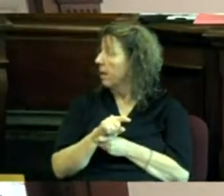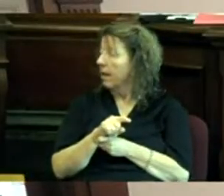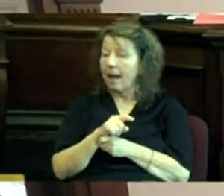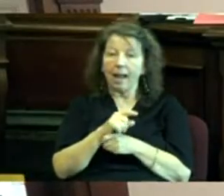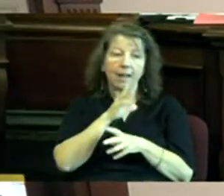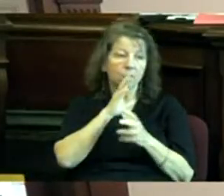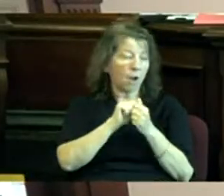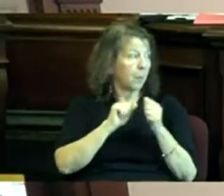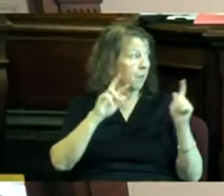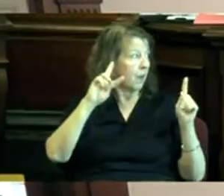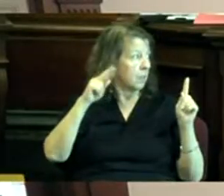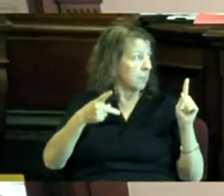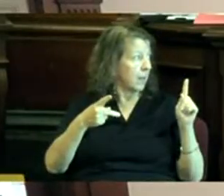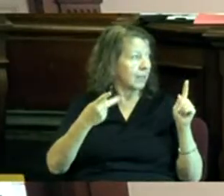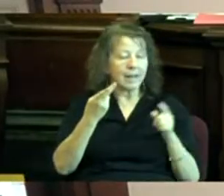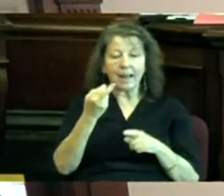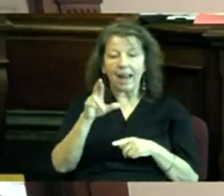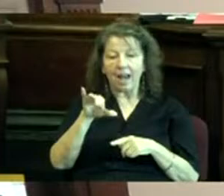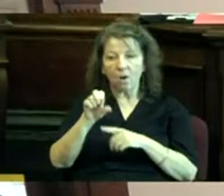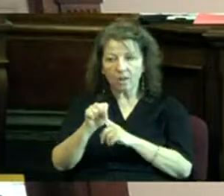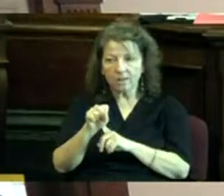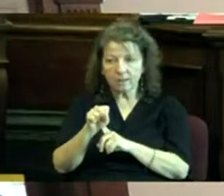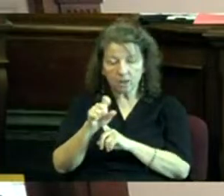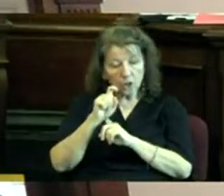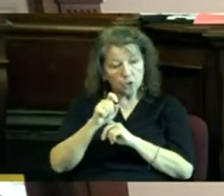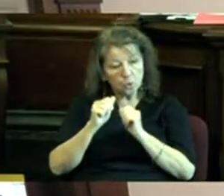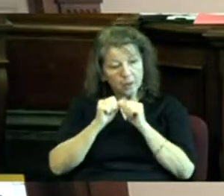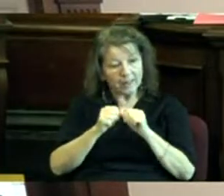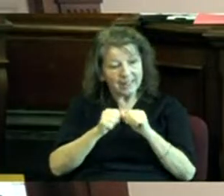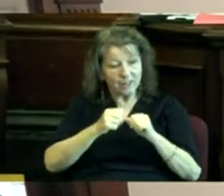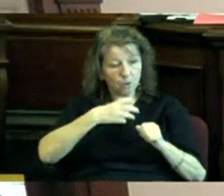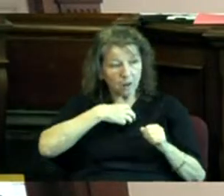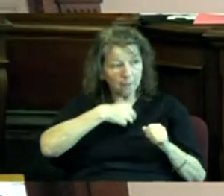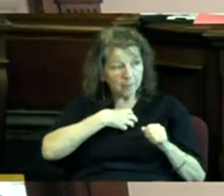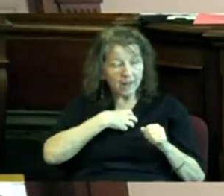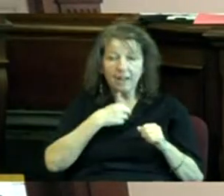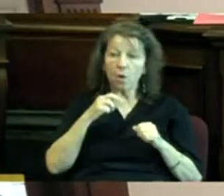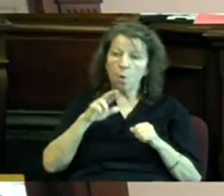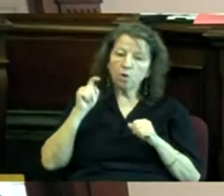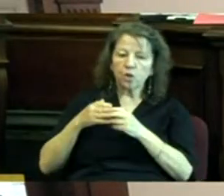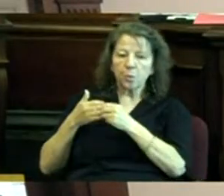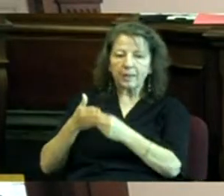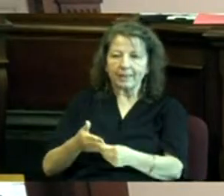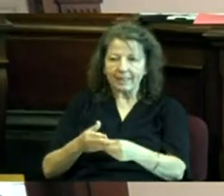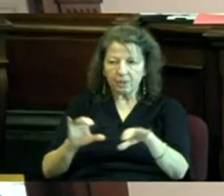this year, the question for me and that I also posed to Vice